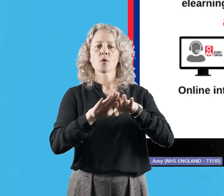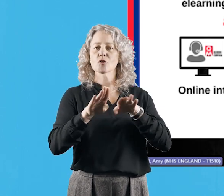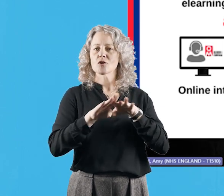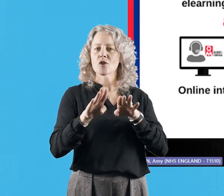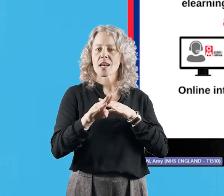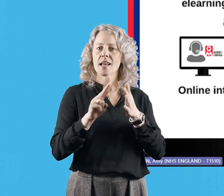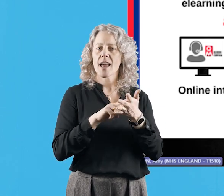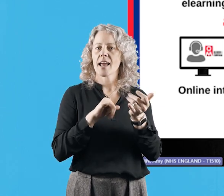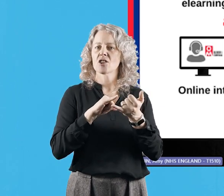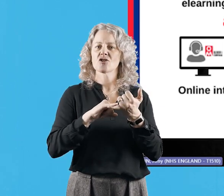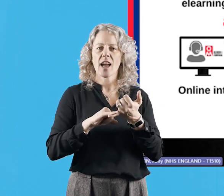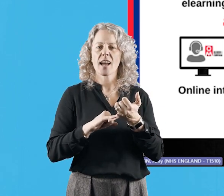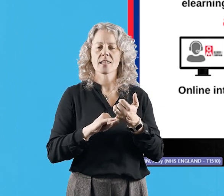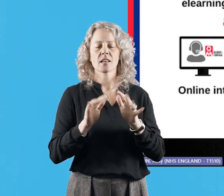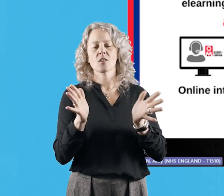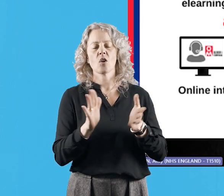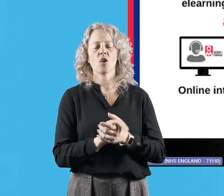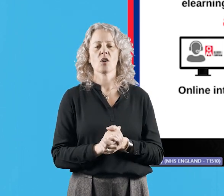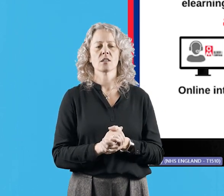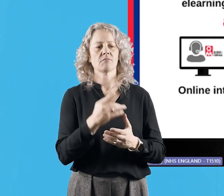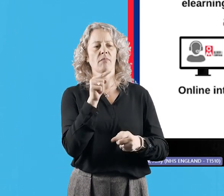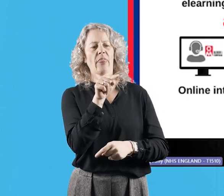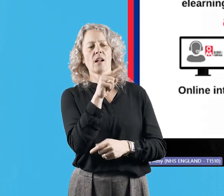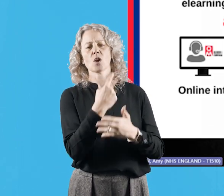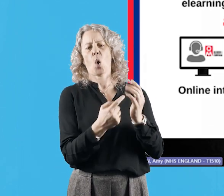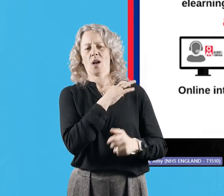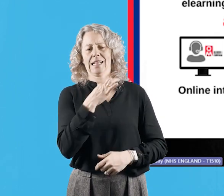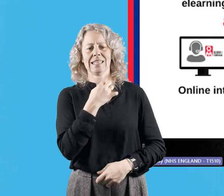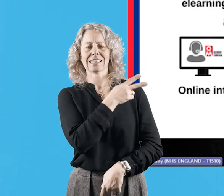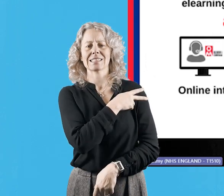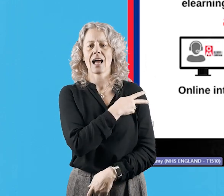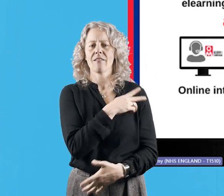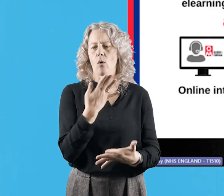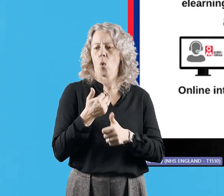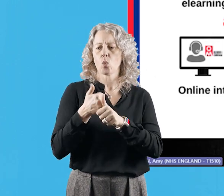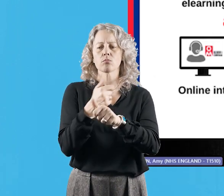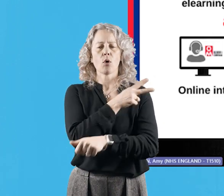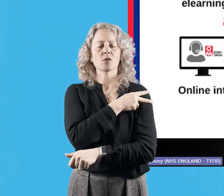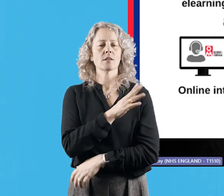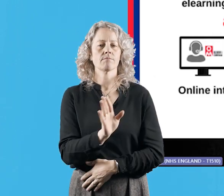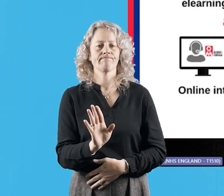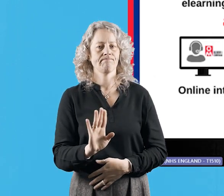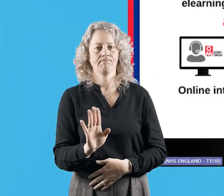training, this is just for clinical staff or just for support staff.